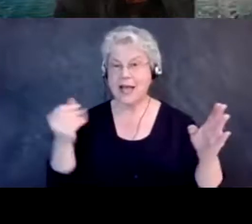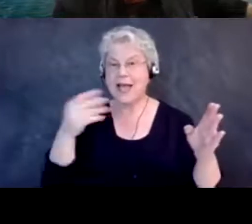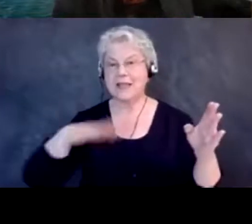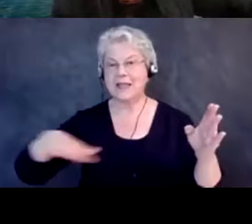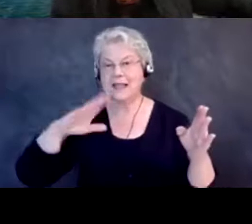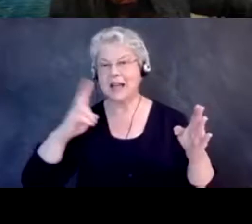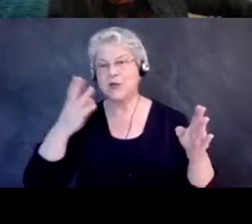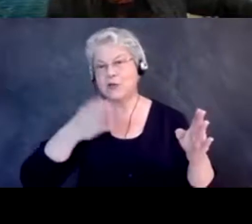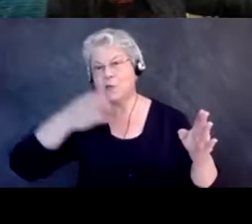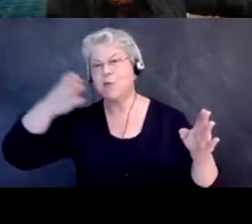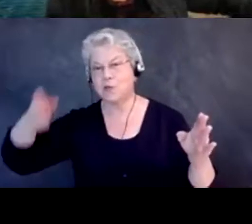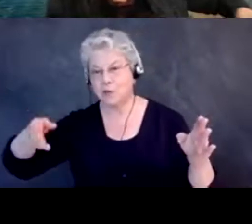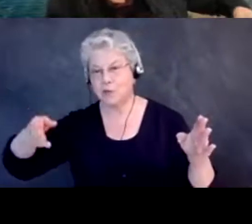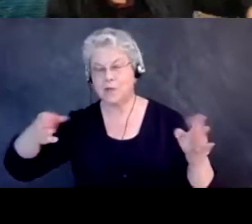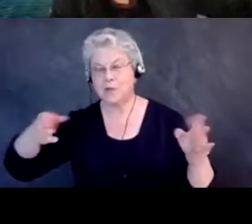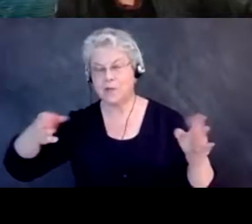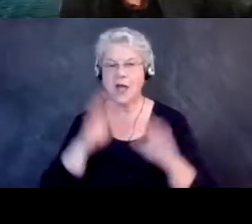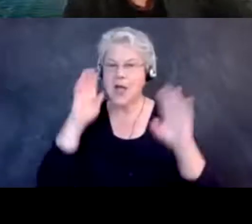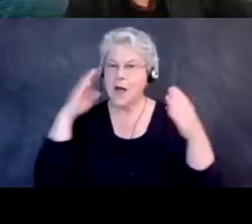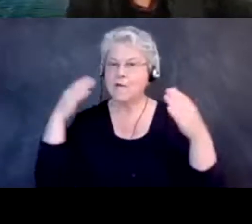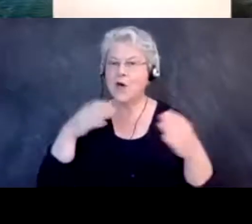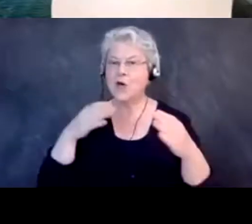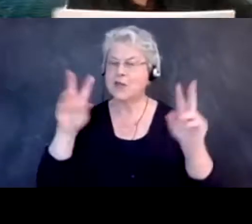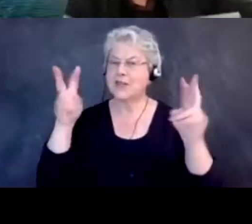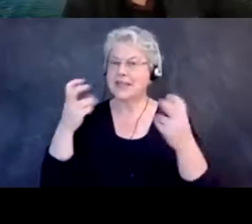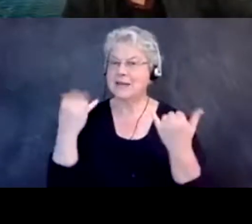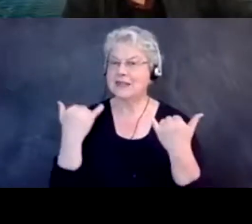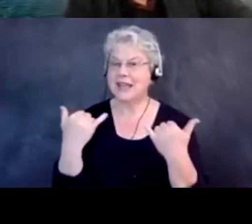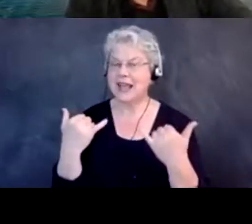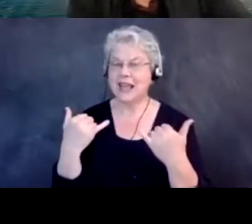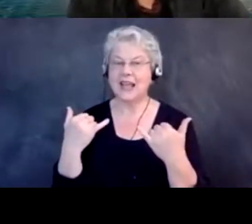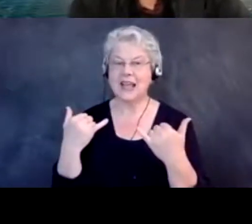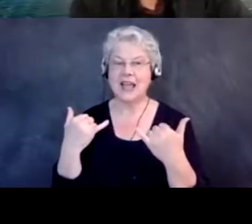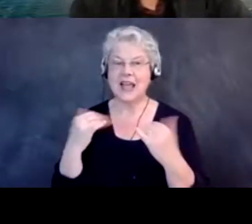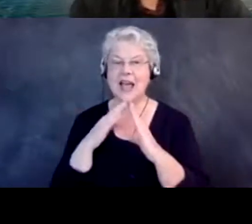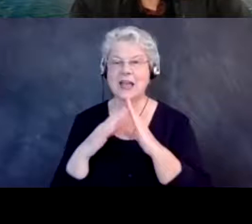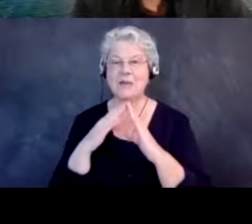This one specifically focuses on our theme today which is the community wellness and health.